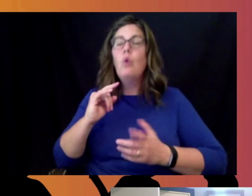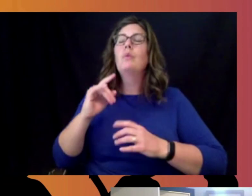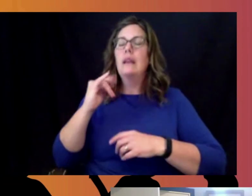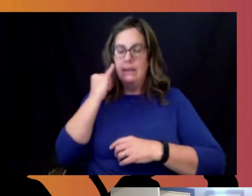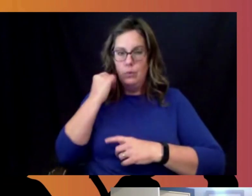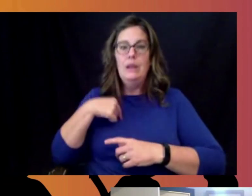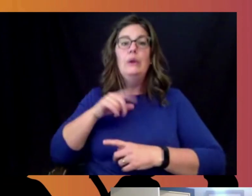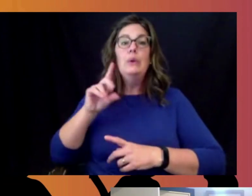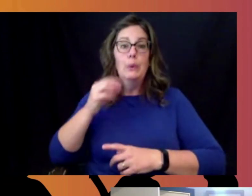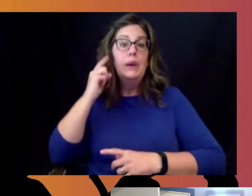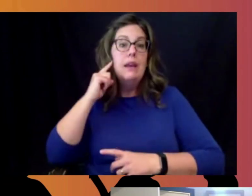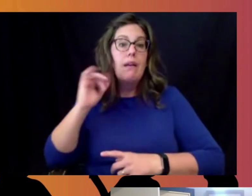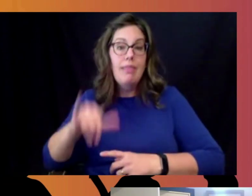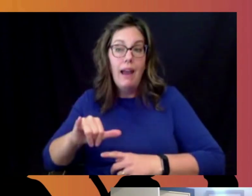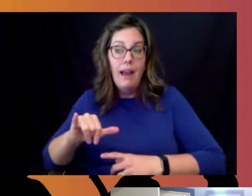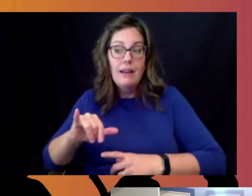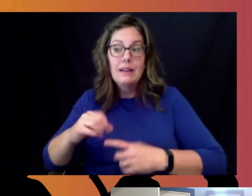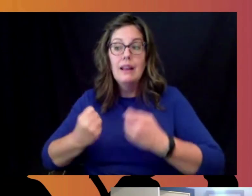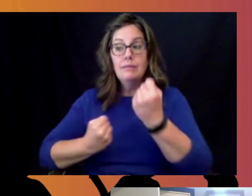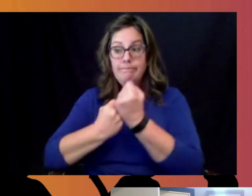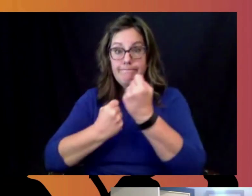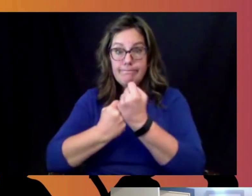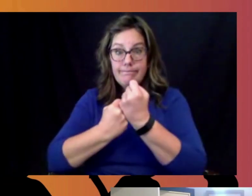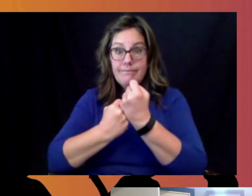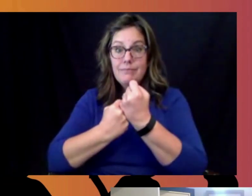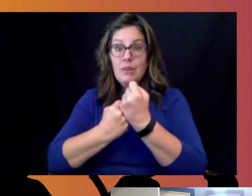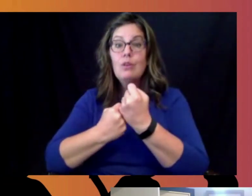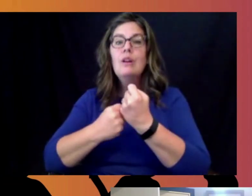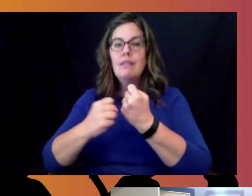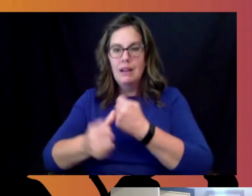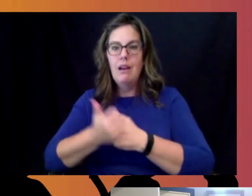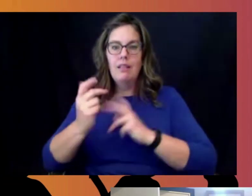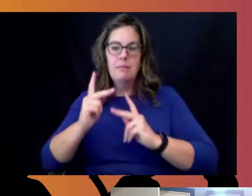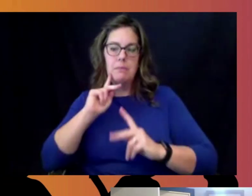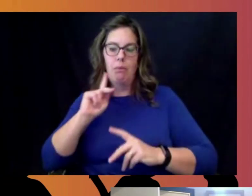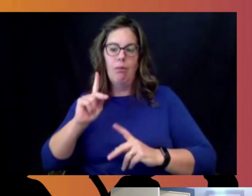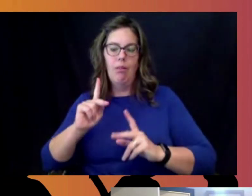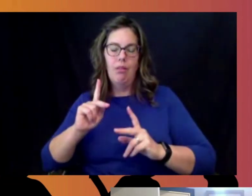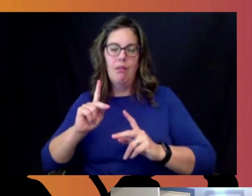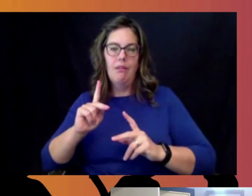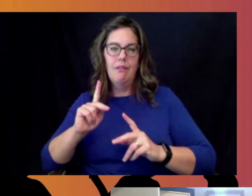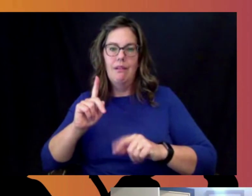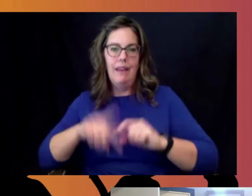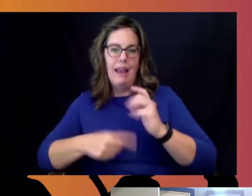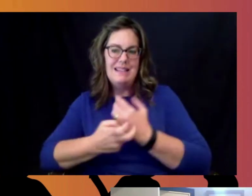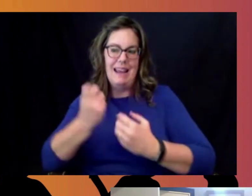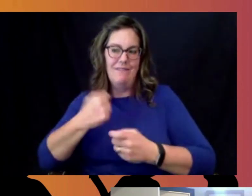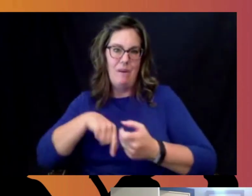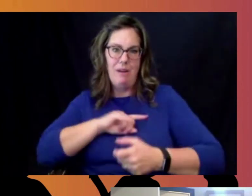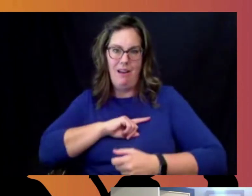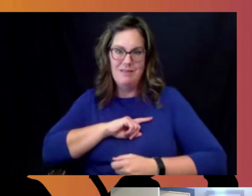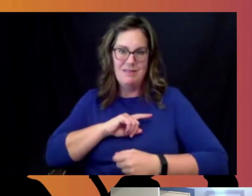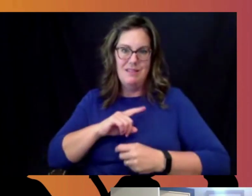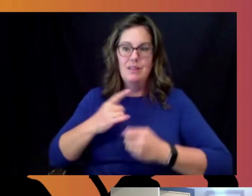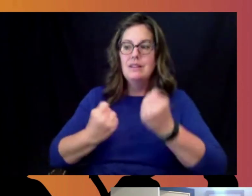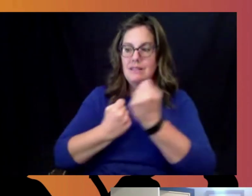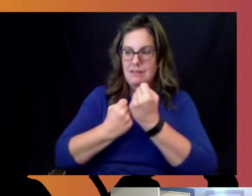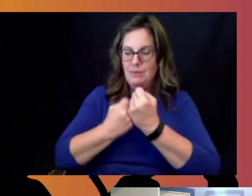non-binary siblings yeah wow that was amazing i started like getting to tear down my eye